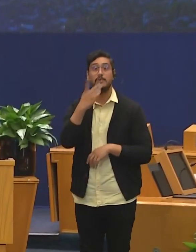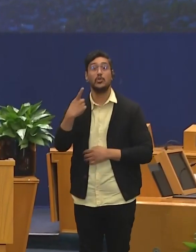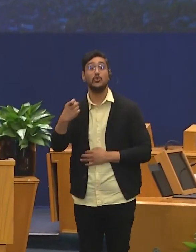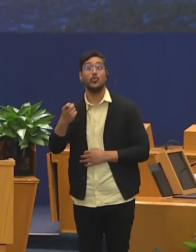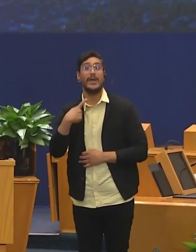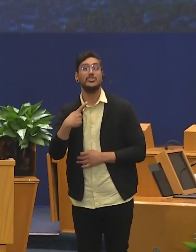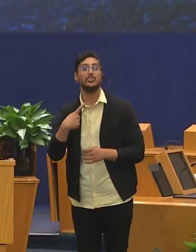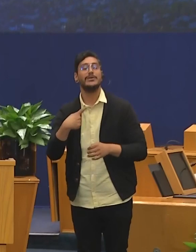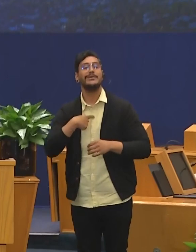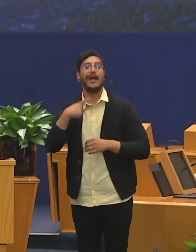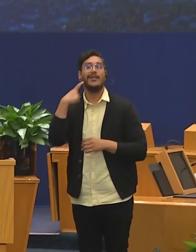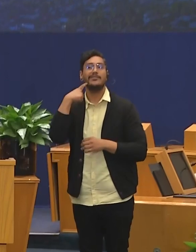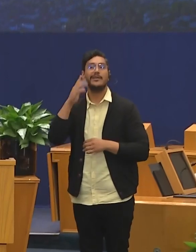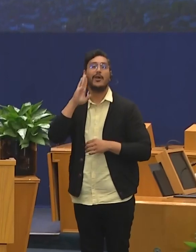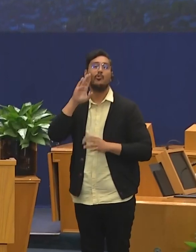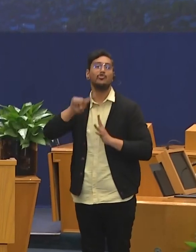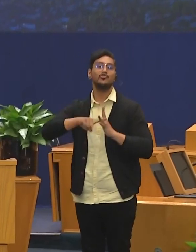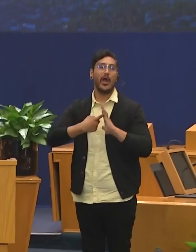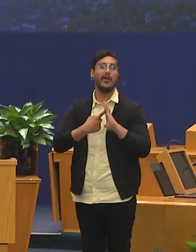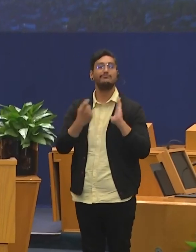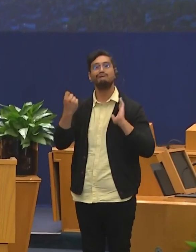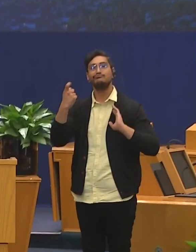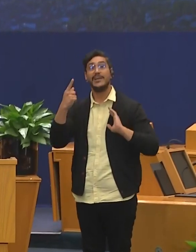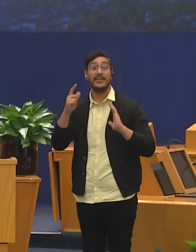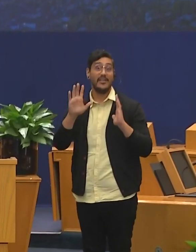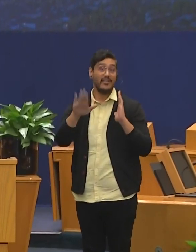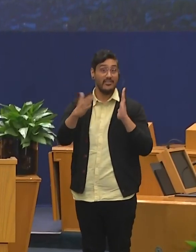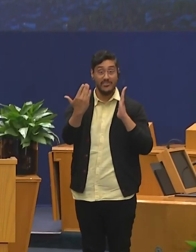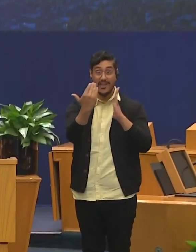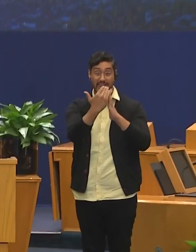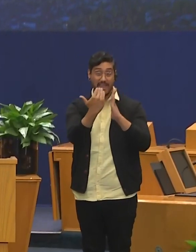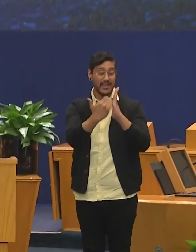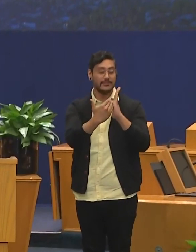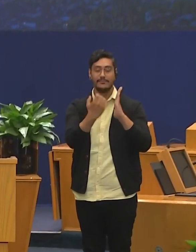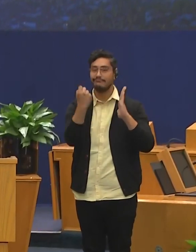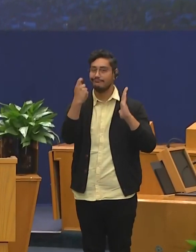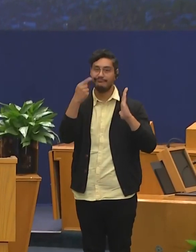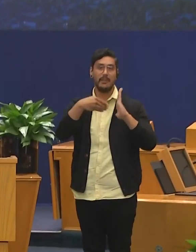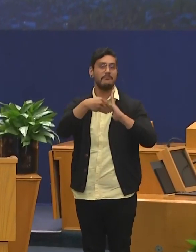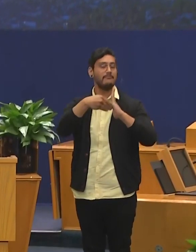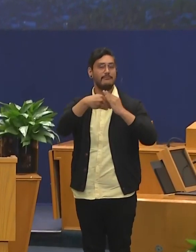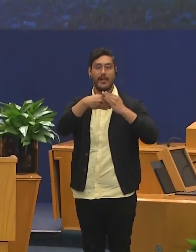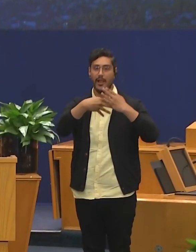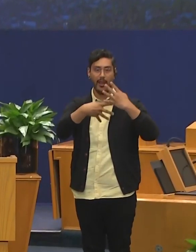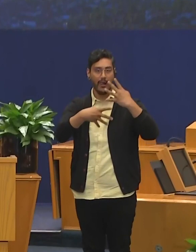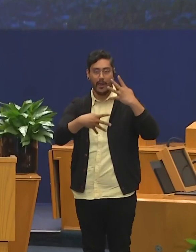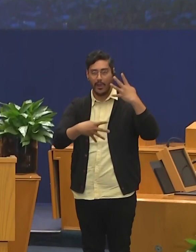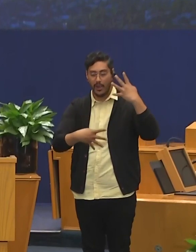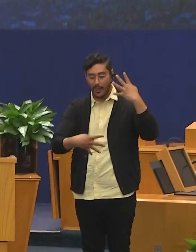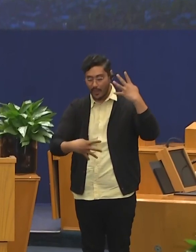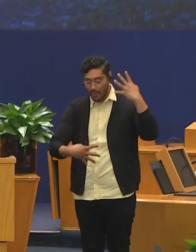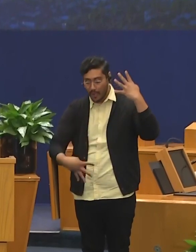GREAT QUESTION. SO I THINK I'M GOING TO START WITH NOTING THAT WHILE THE LIST